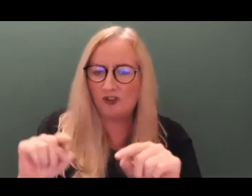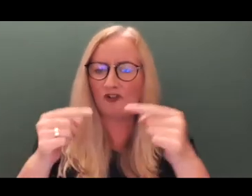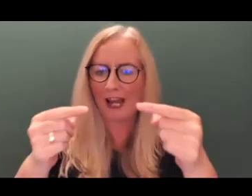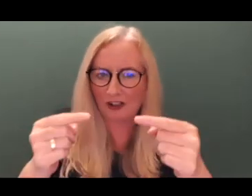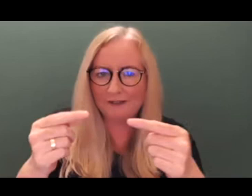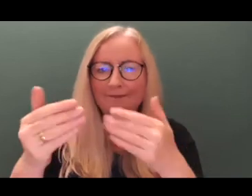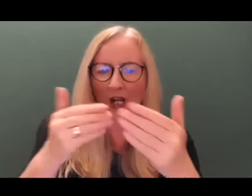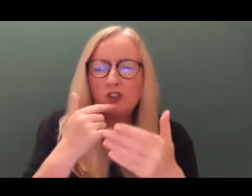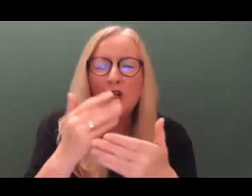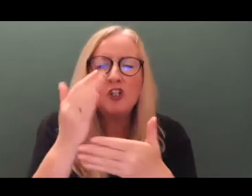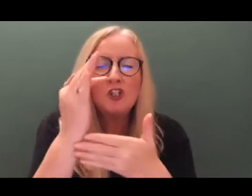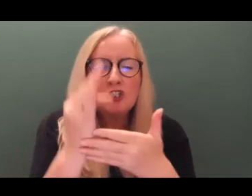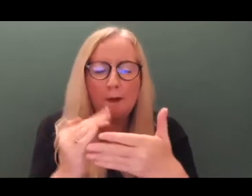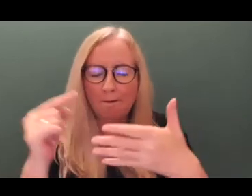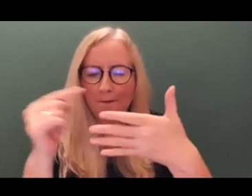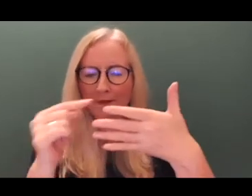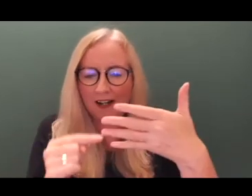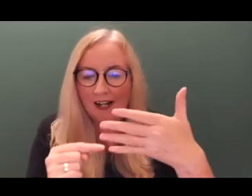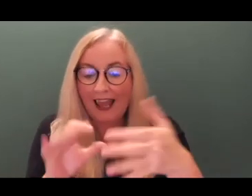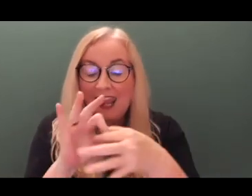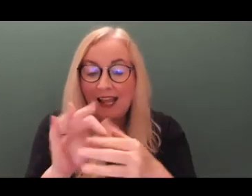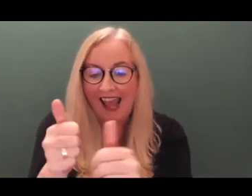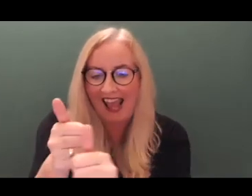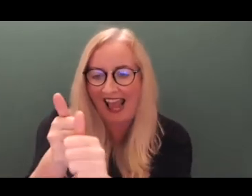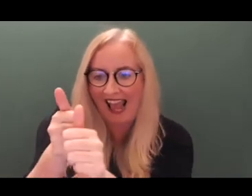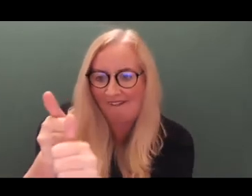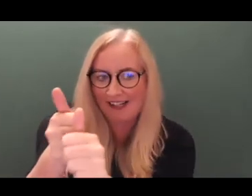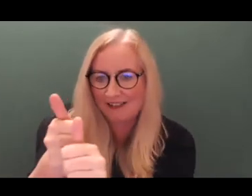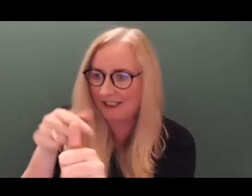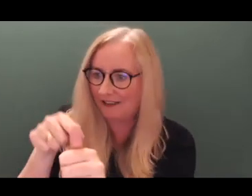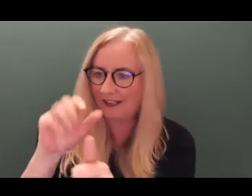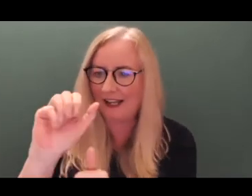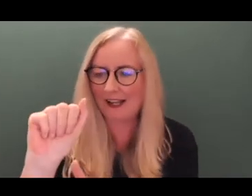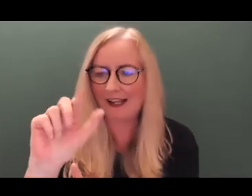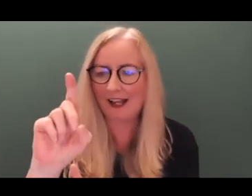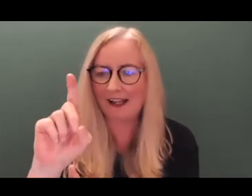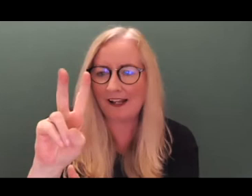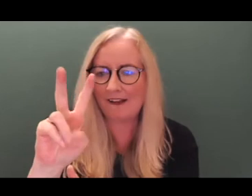couple of particular things, in terms of advocacy in particular, the lack I suppose of additional